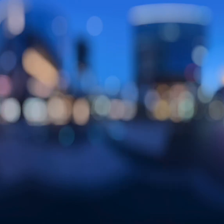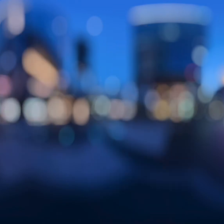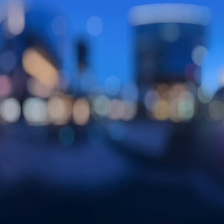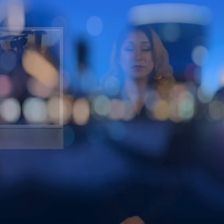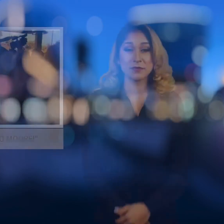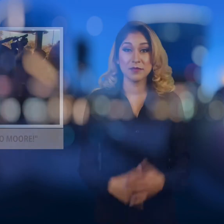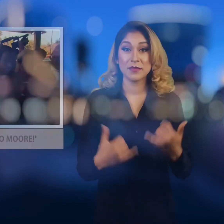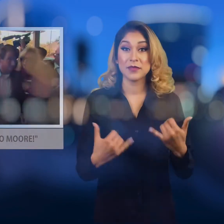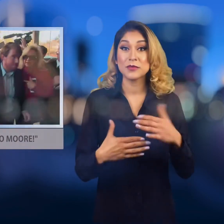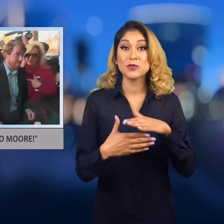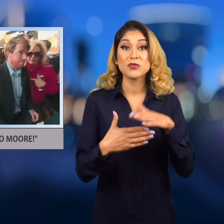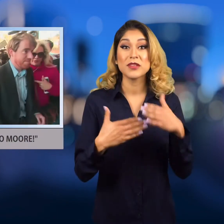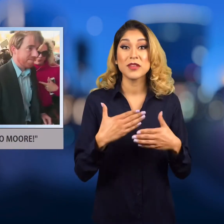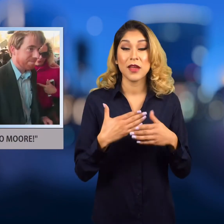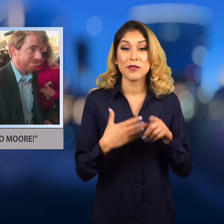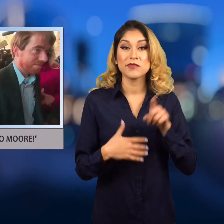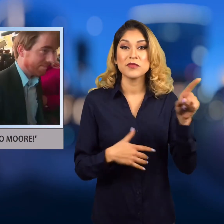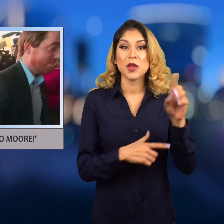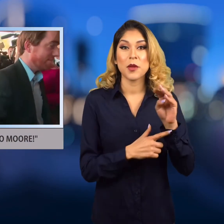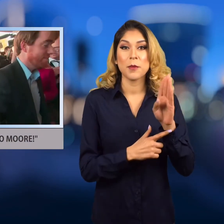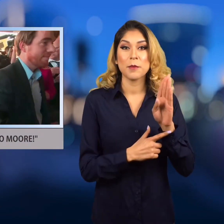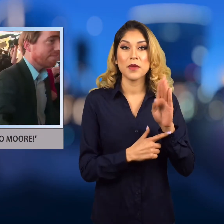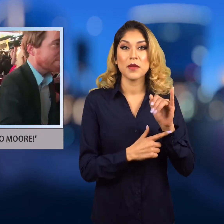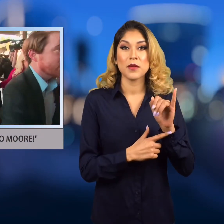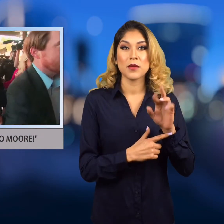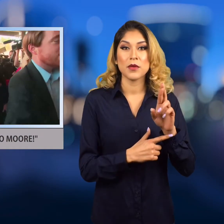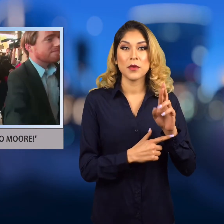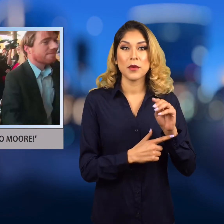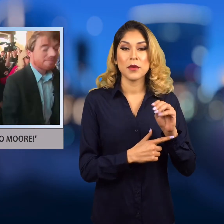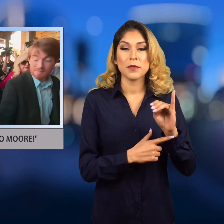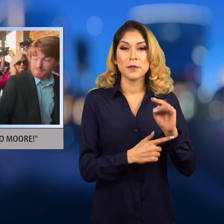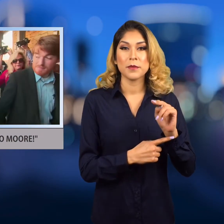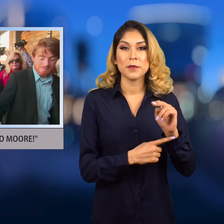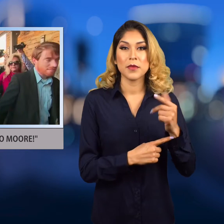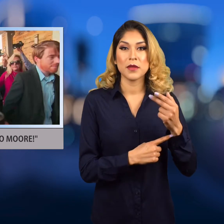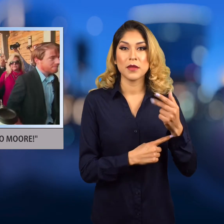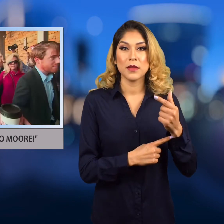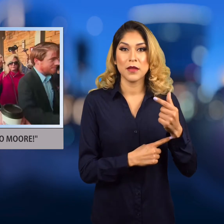This weekend Moore spoke at a Veterans Day